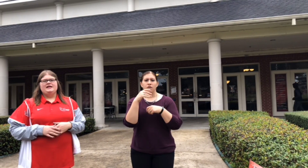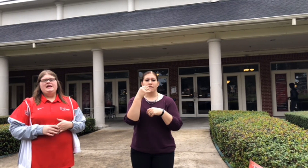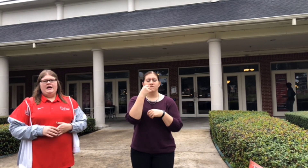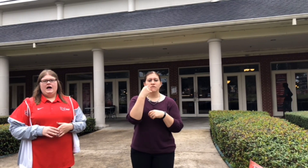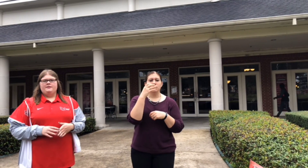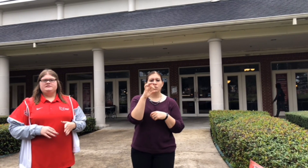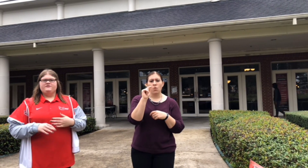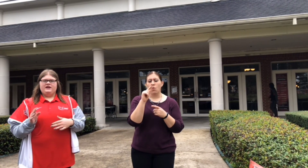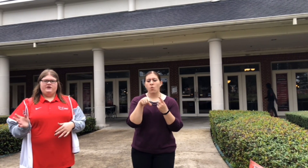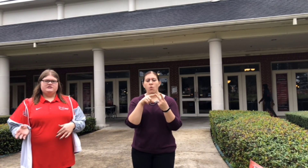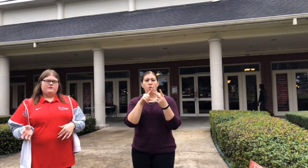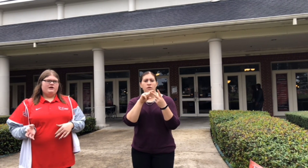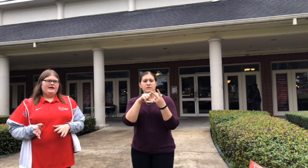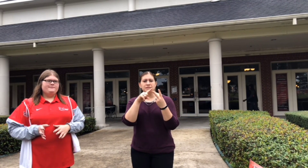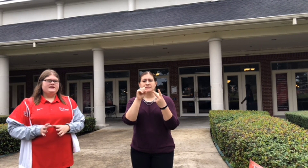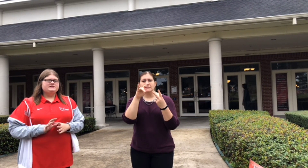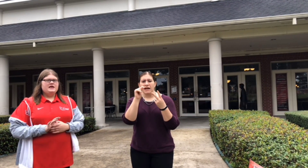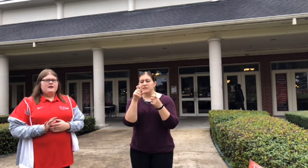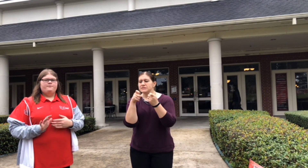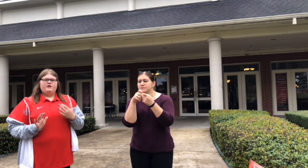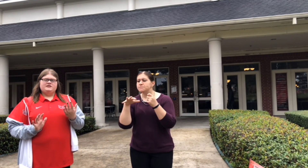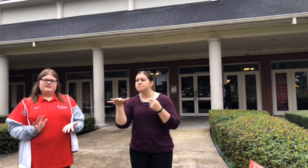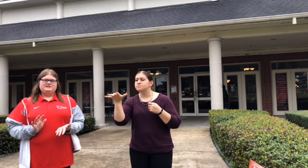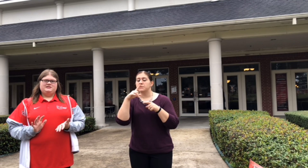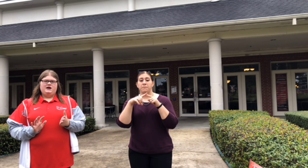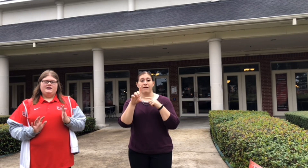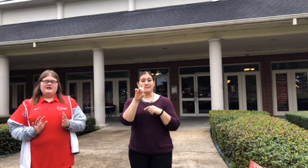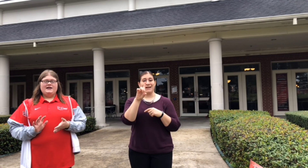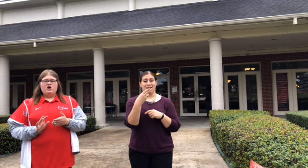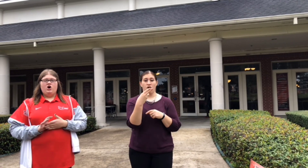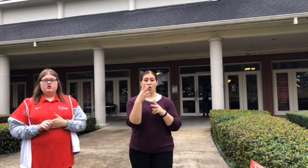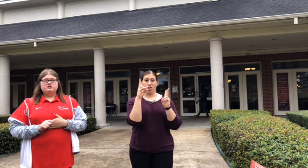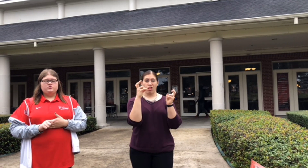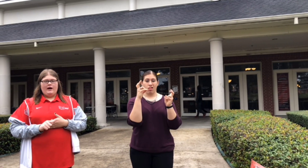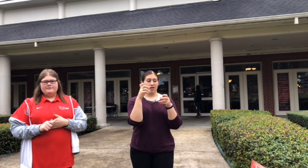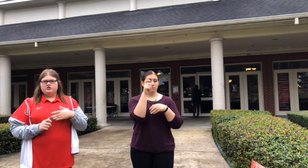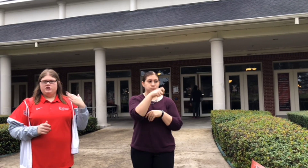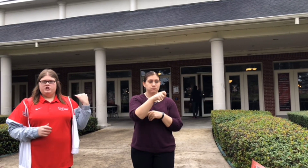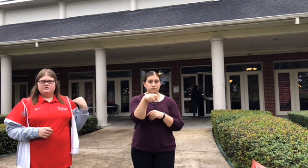different areas around campus. But the dining hall swipes you're going to use